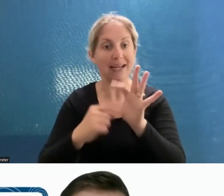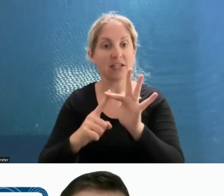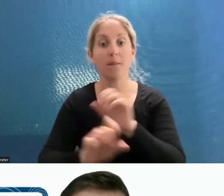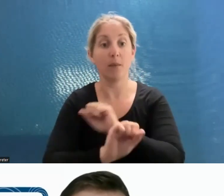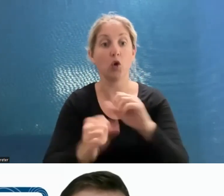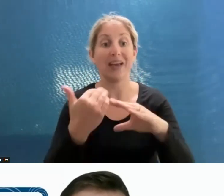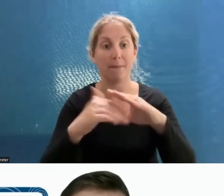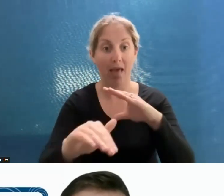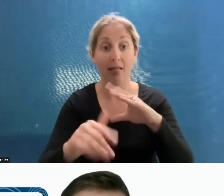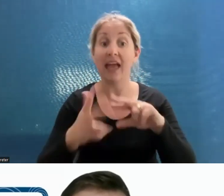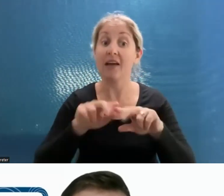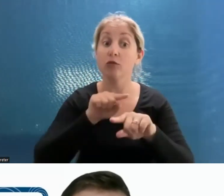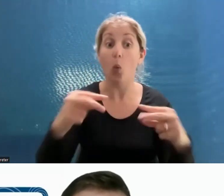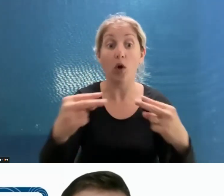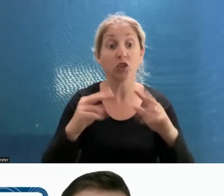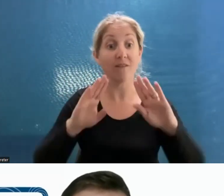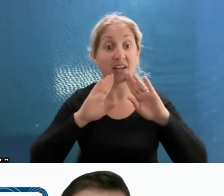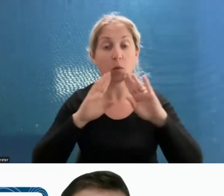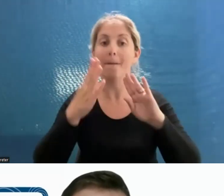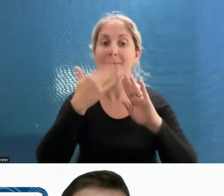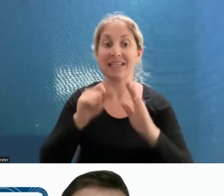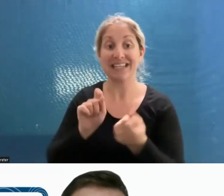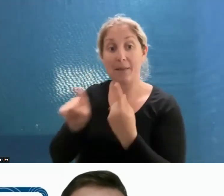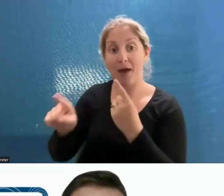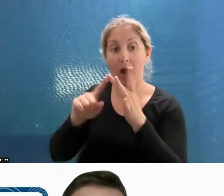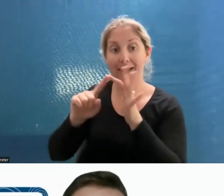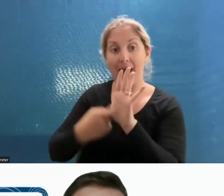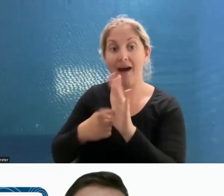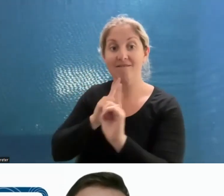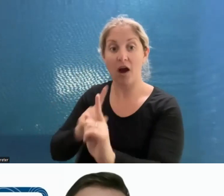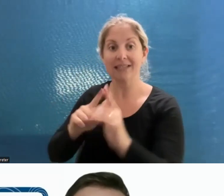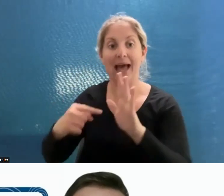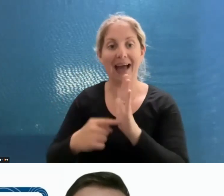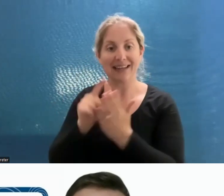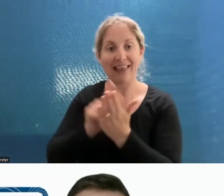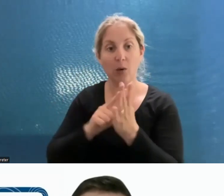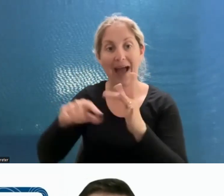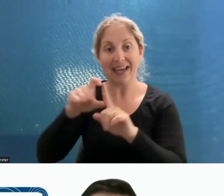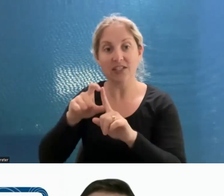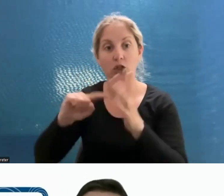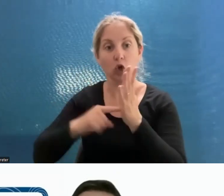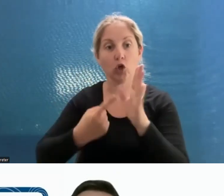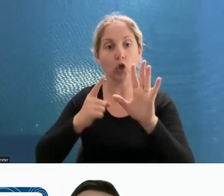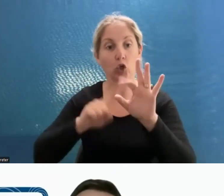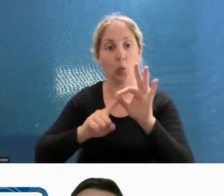If you are joining us on Facebook, please email ieradvice@legalaid.qld.gov.au to request